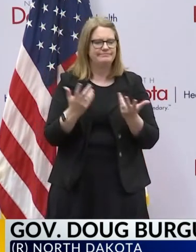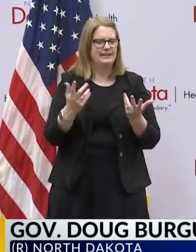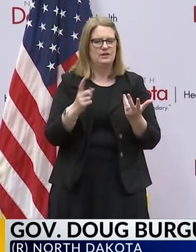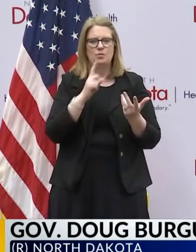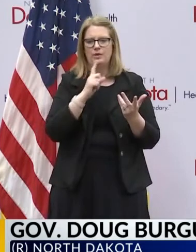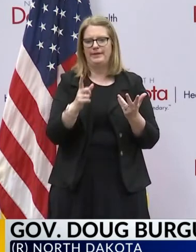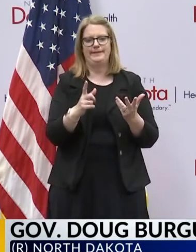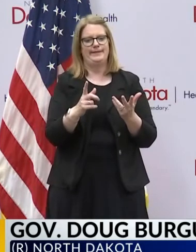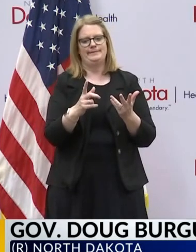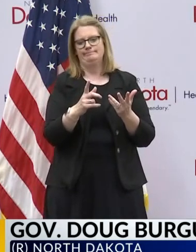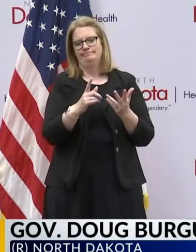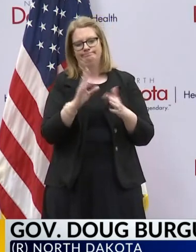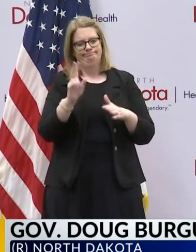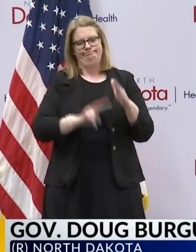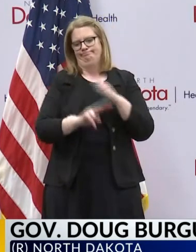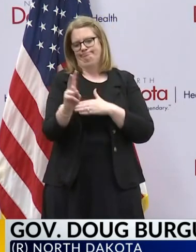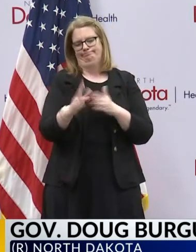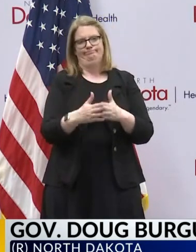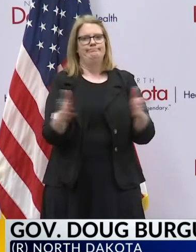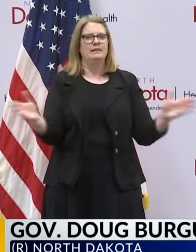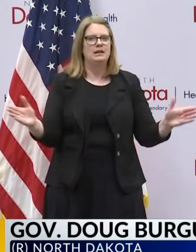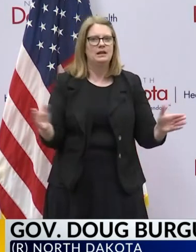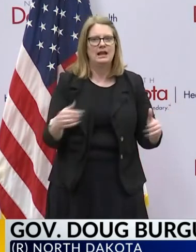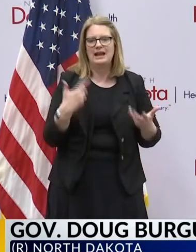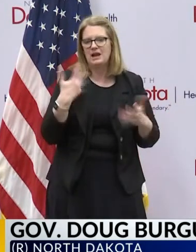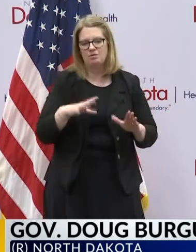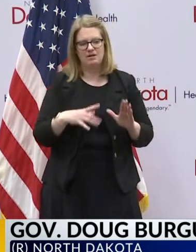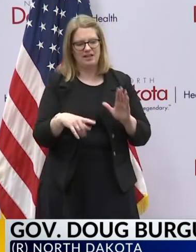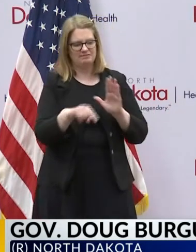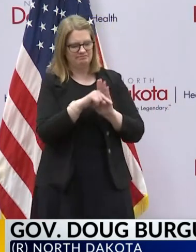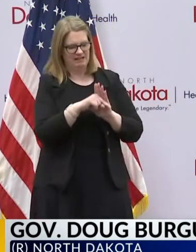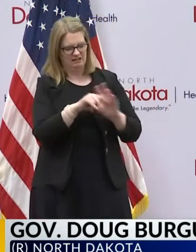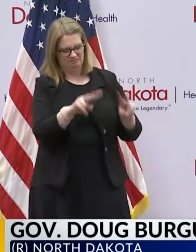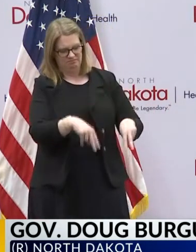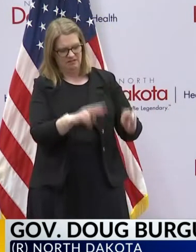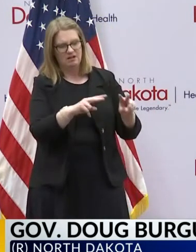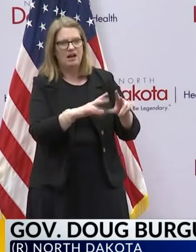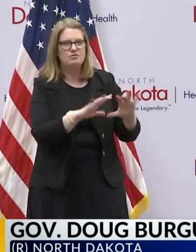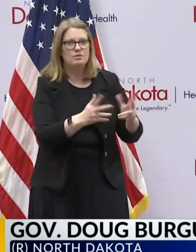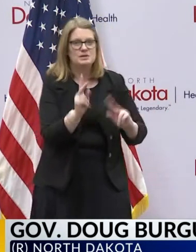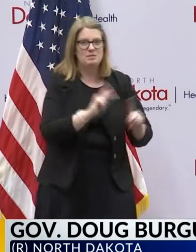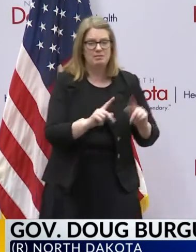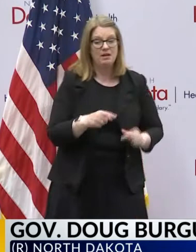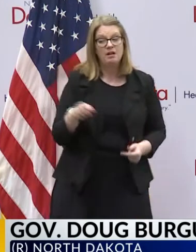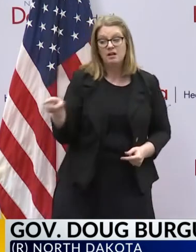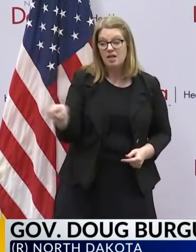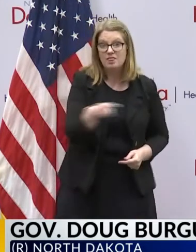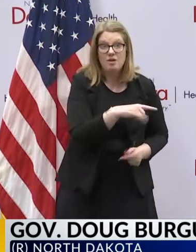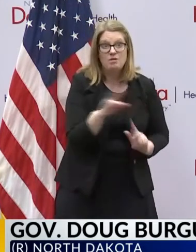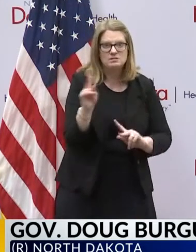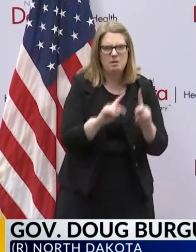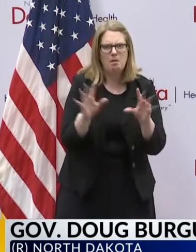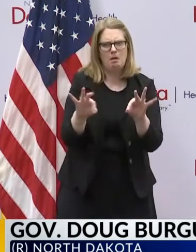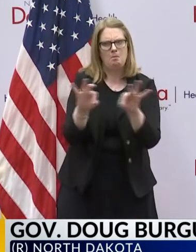WOULD, YOU KNOW, URGE EXTREME CAUTION ON DRAWING OVERGENERALIZED CONCLUSIONS FROM THE DATA THAT WOULD POTENTIALLY STIGMATIZE GROUPS OF PEOPLE,